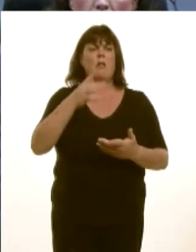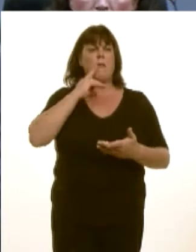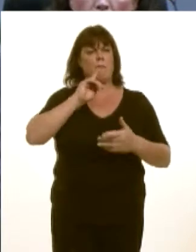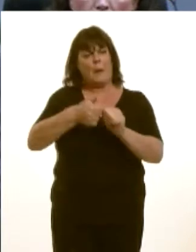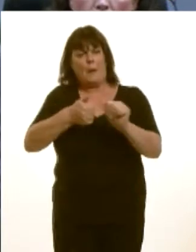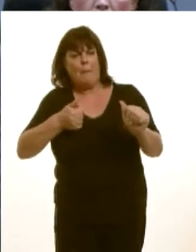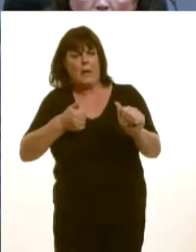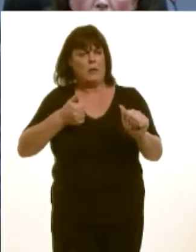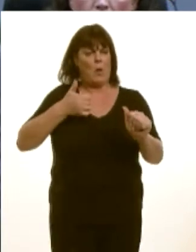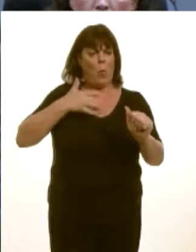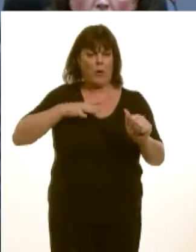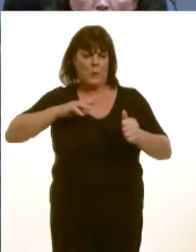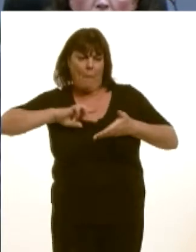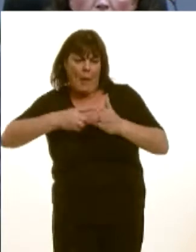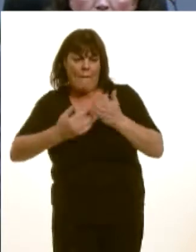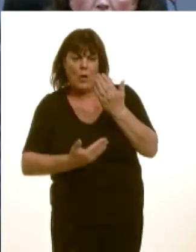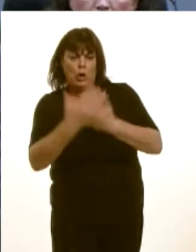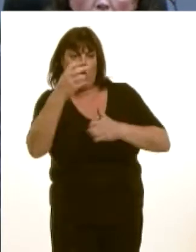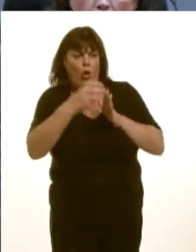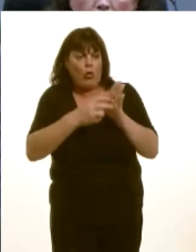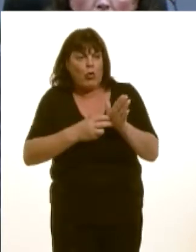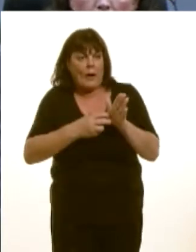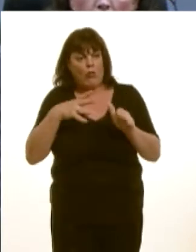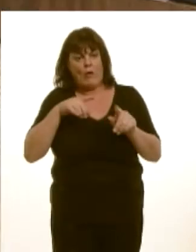plan for the new contracts in August.